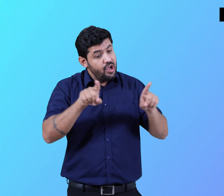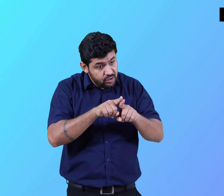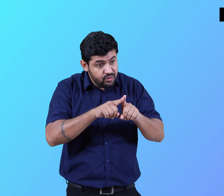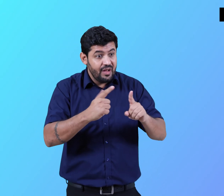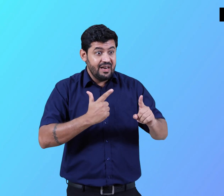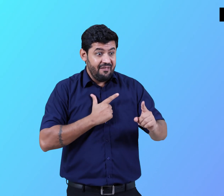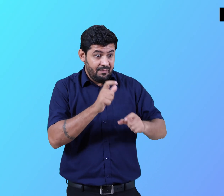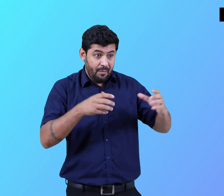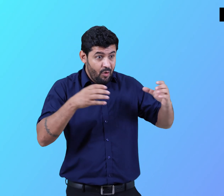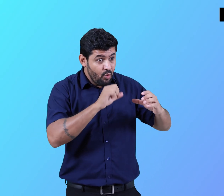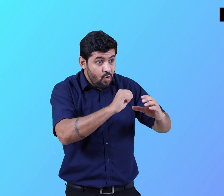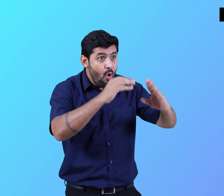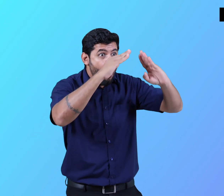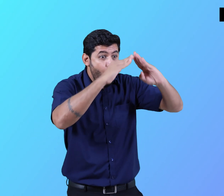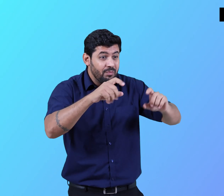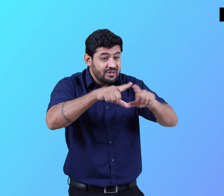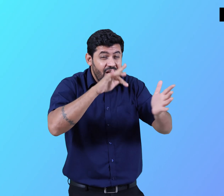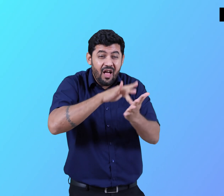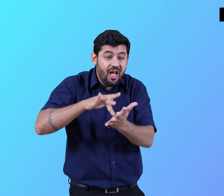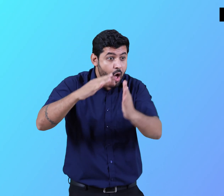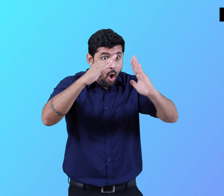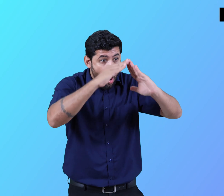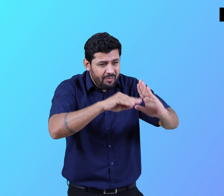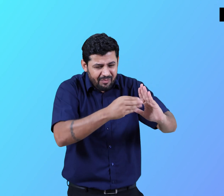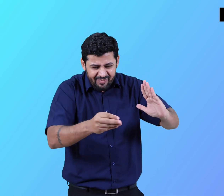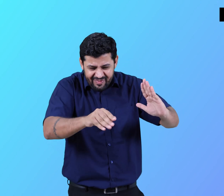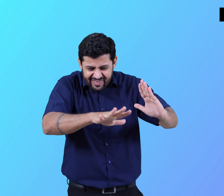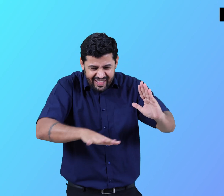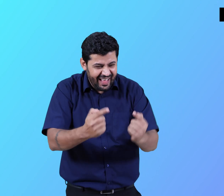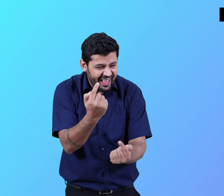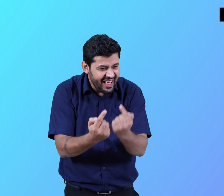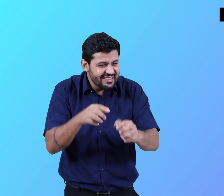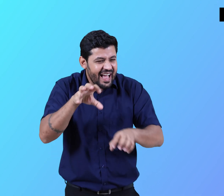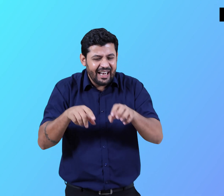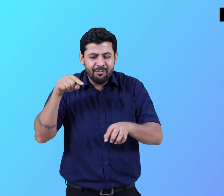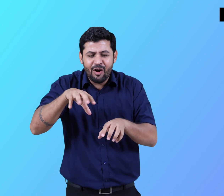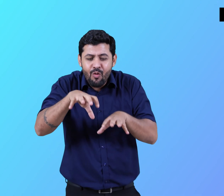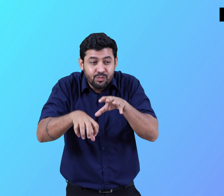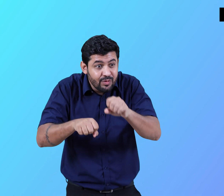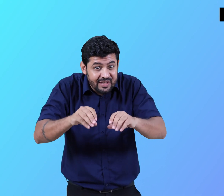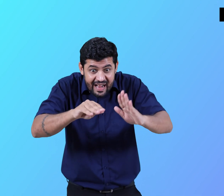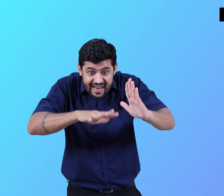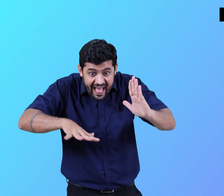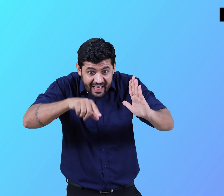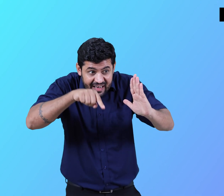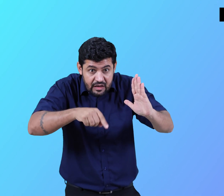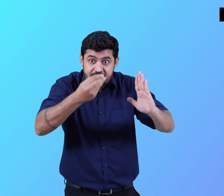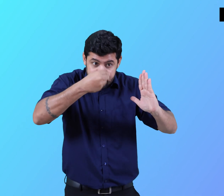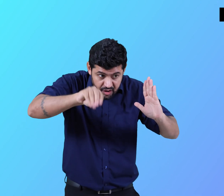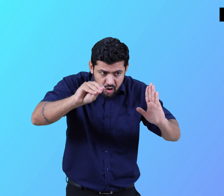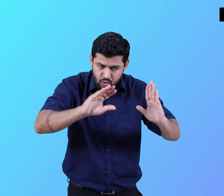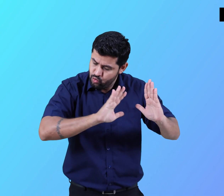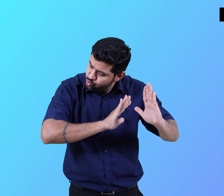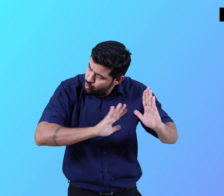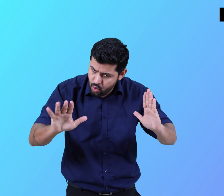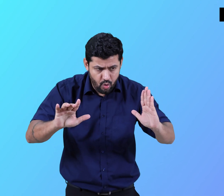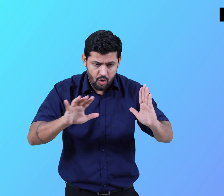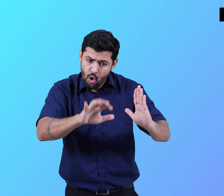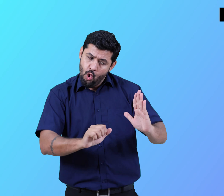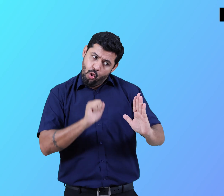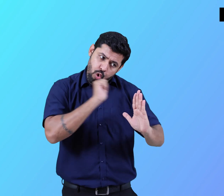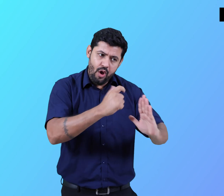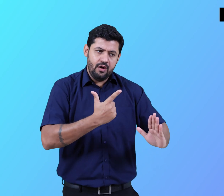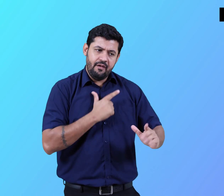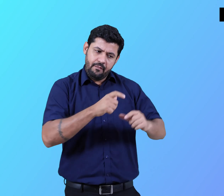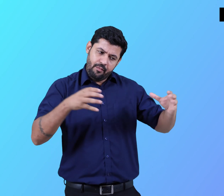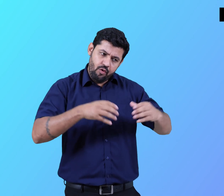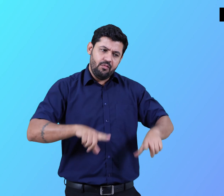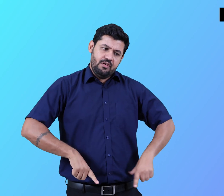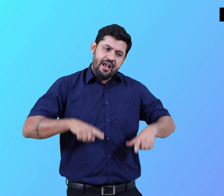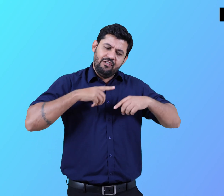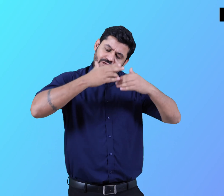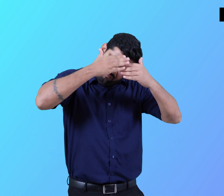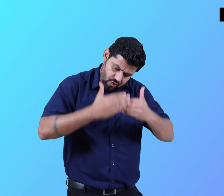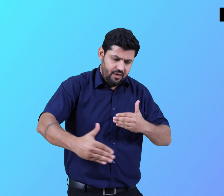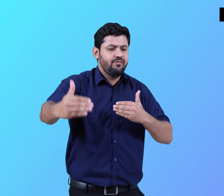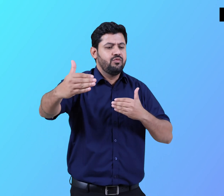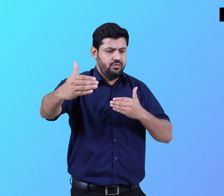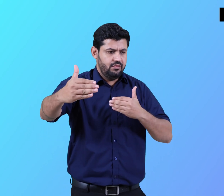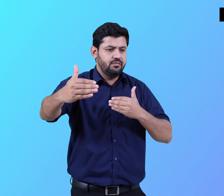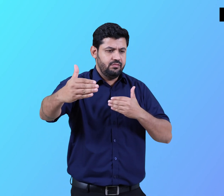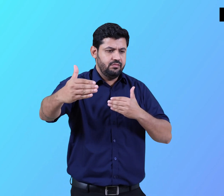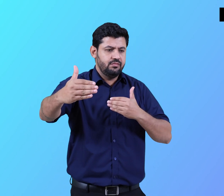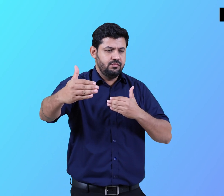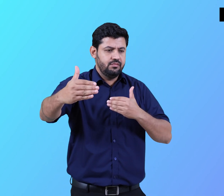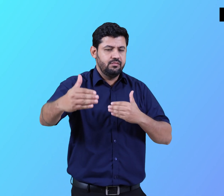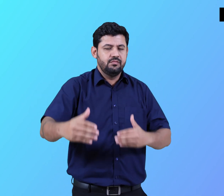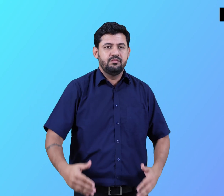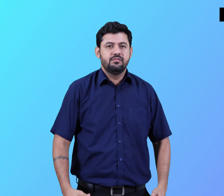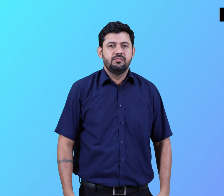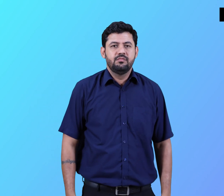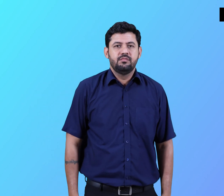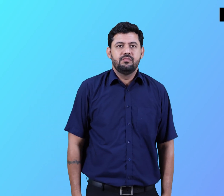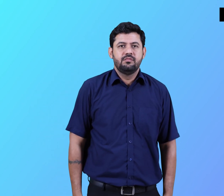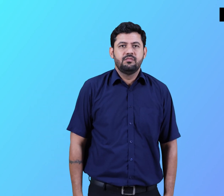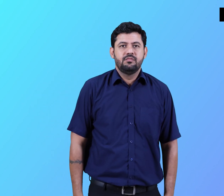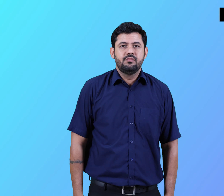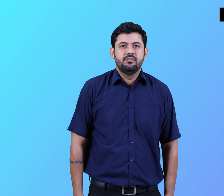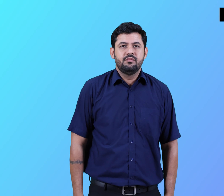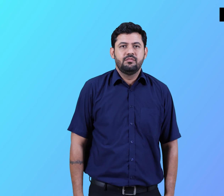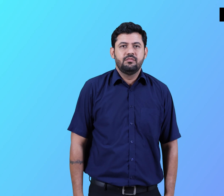Also, the fields and pastures around the Levite cities cannot be sold. They belong to the Levites forever.